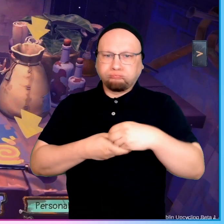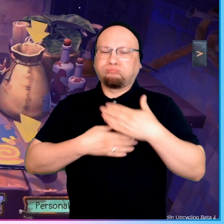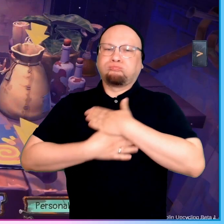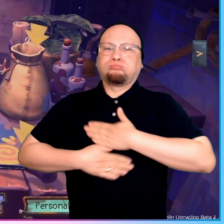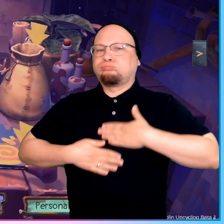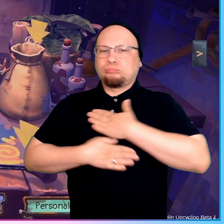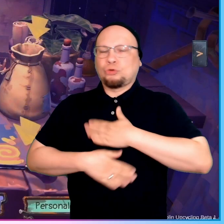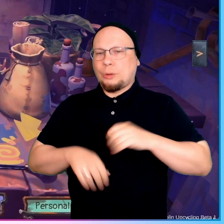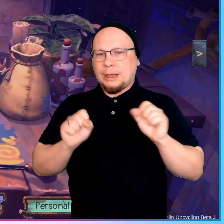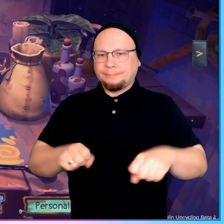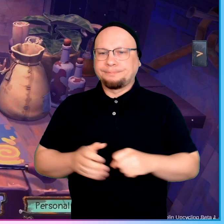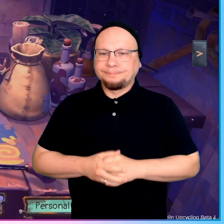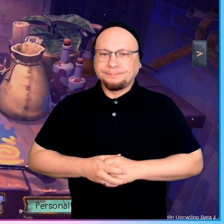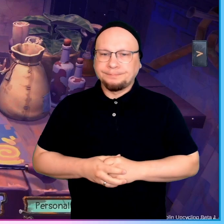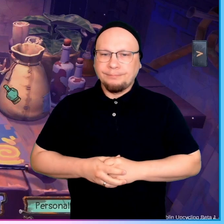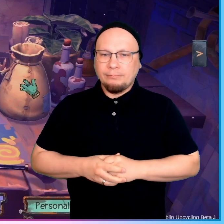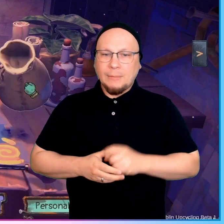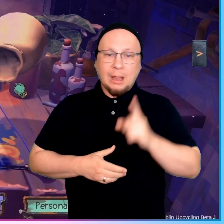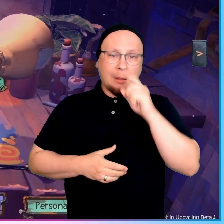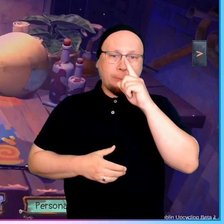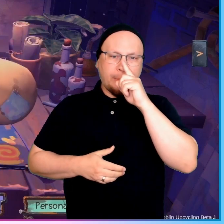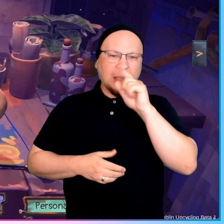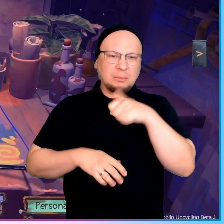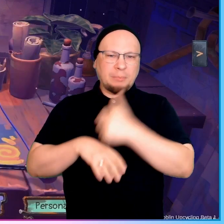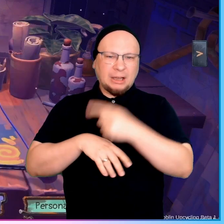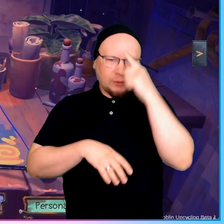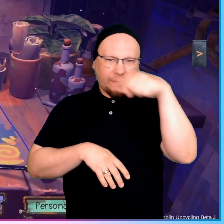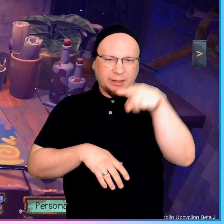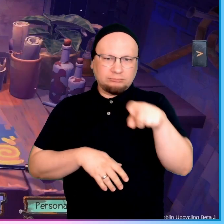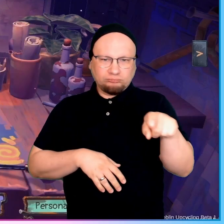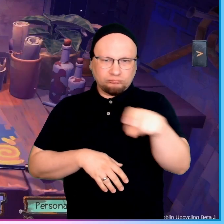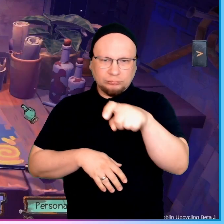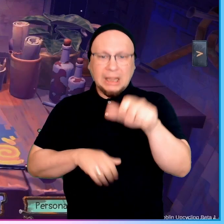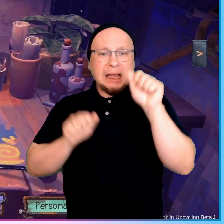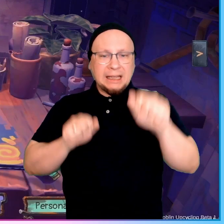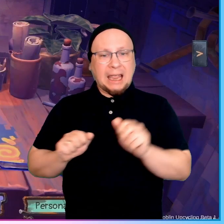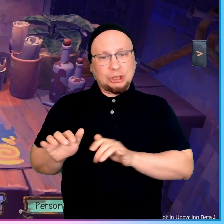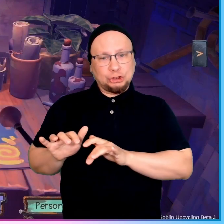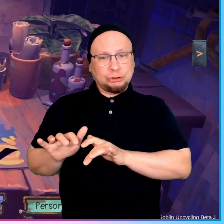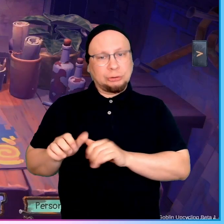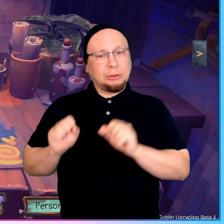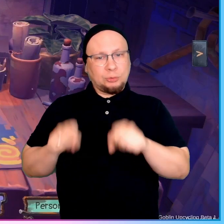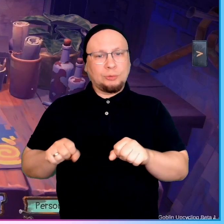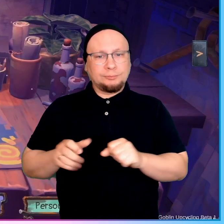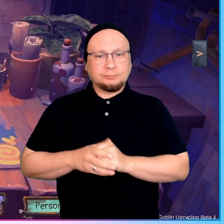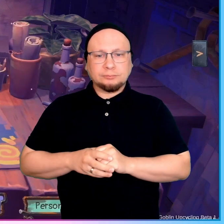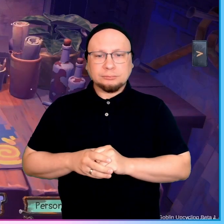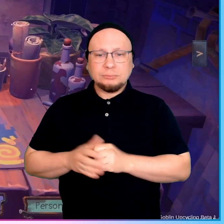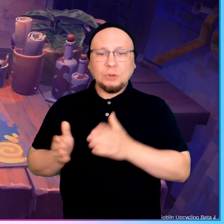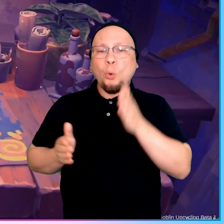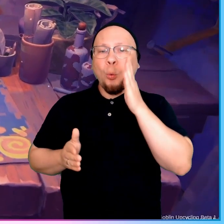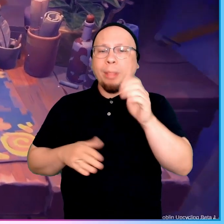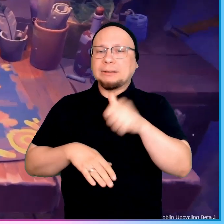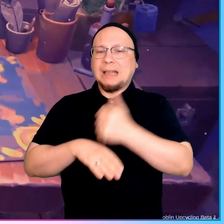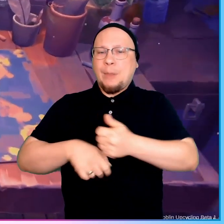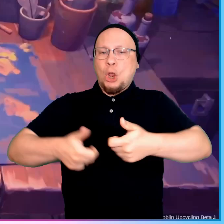The mouse is used for every interaction, with optional keyboard shortcuts for navigation, and we're implementing controller support too.